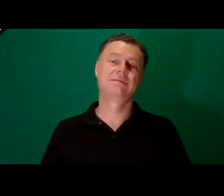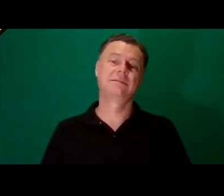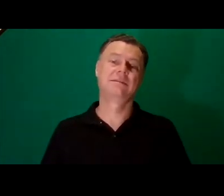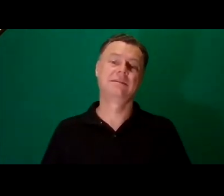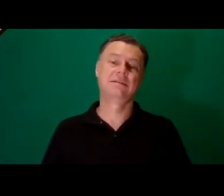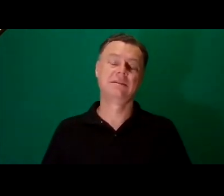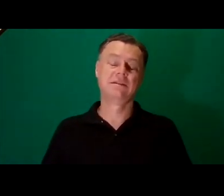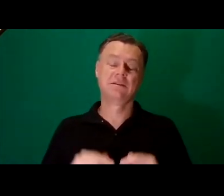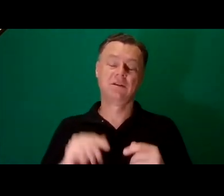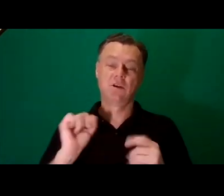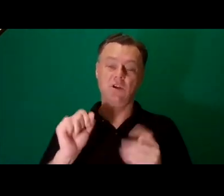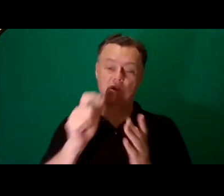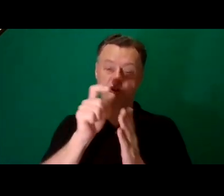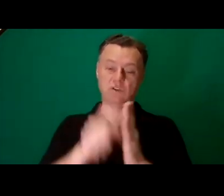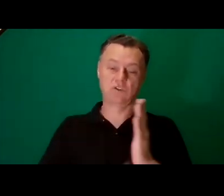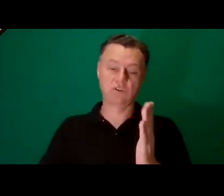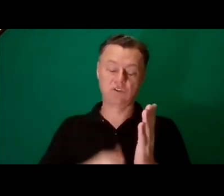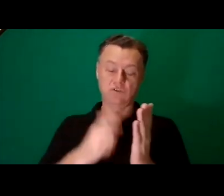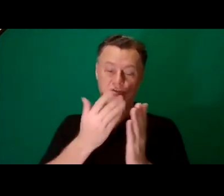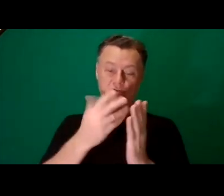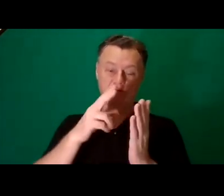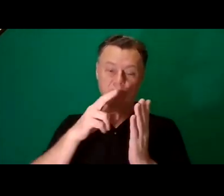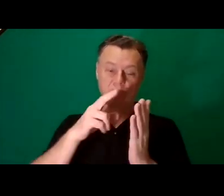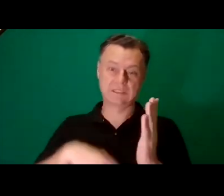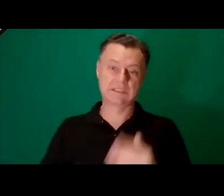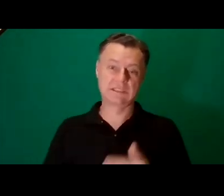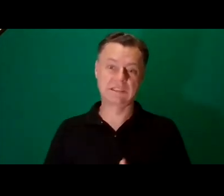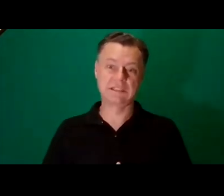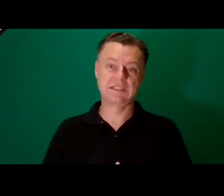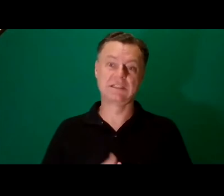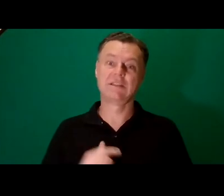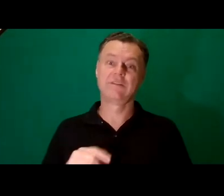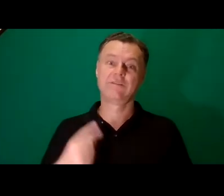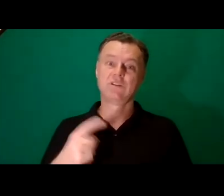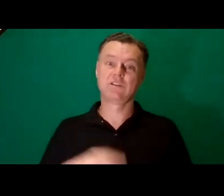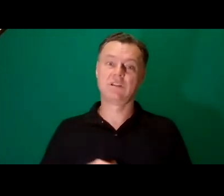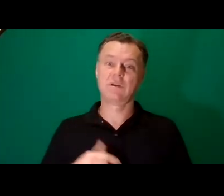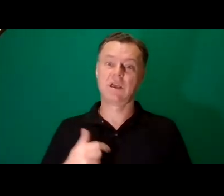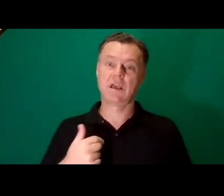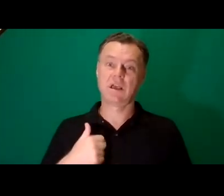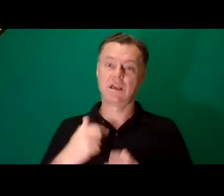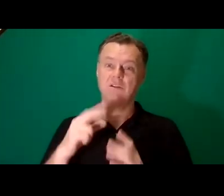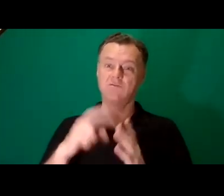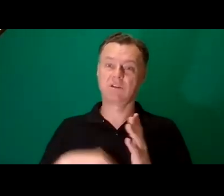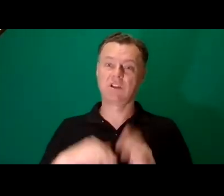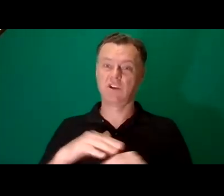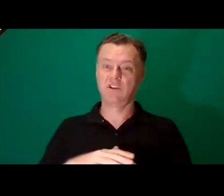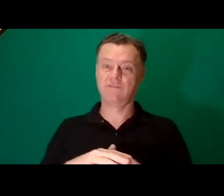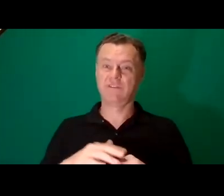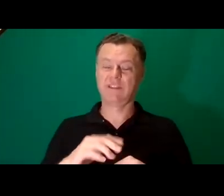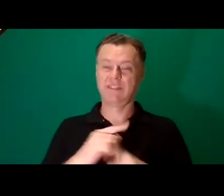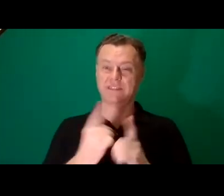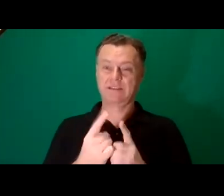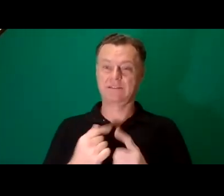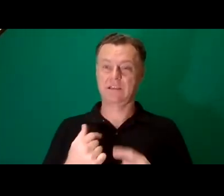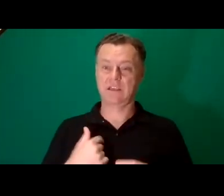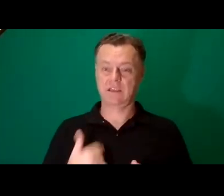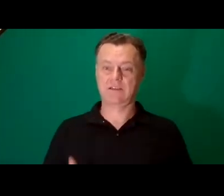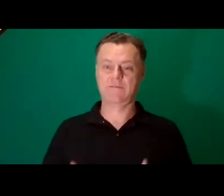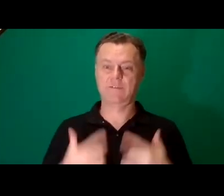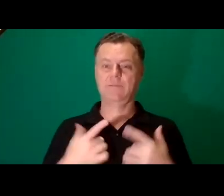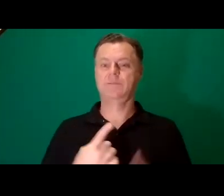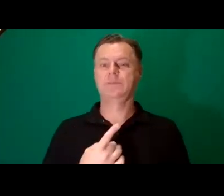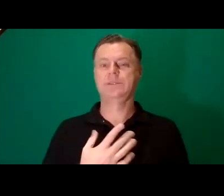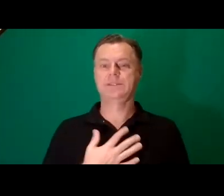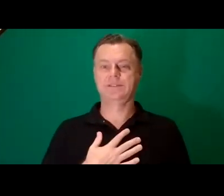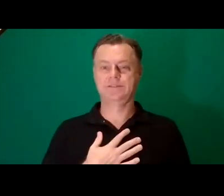Reading her story was the first time I had read about the exact things that I had felt,